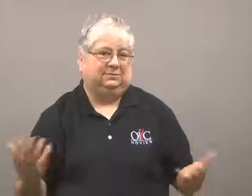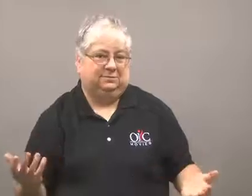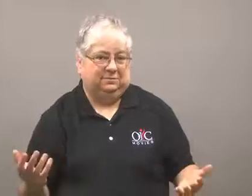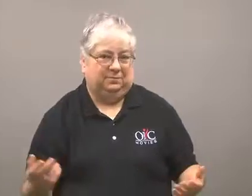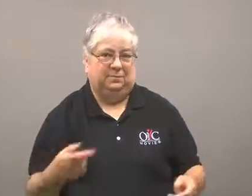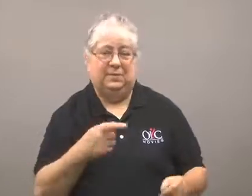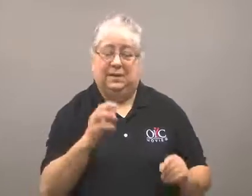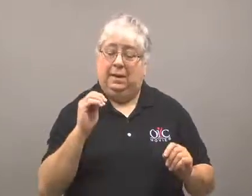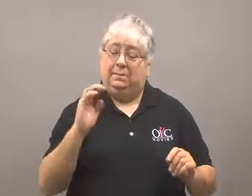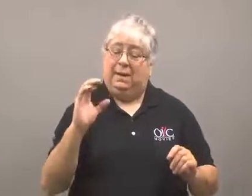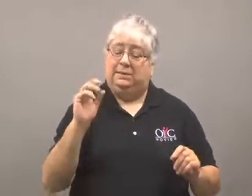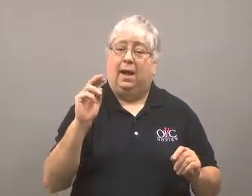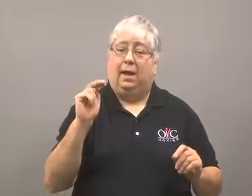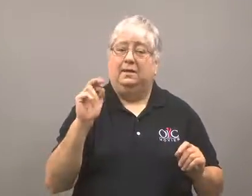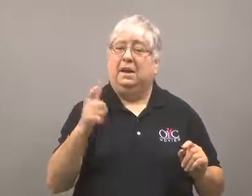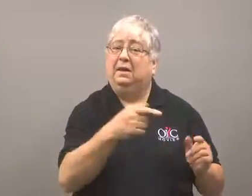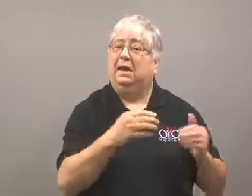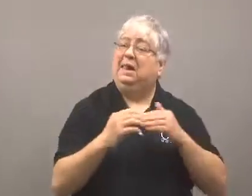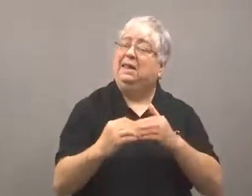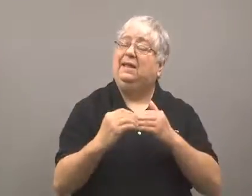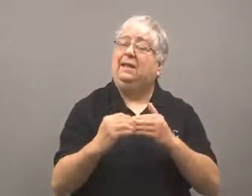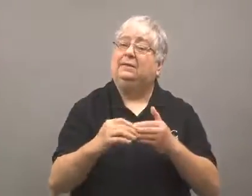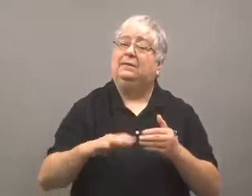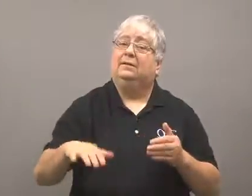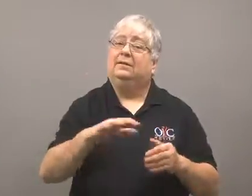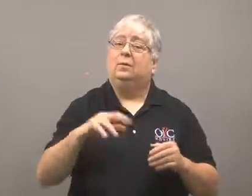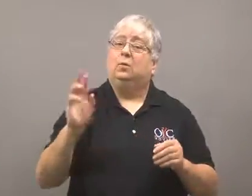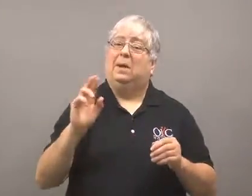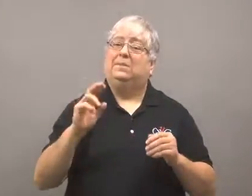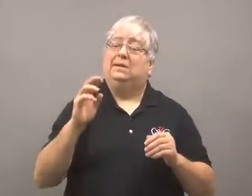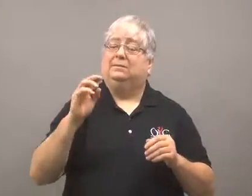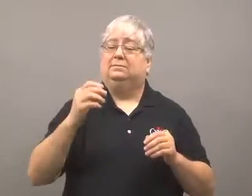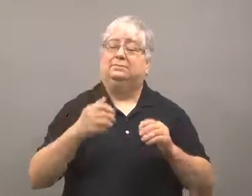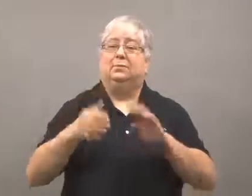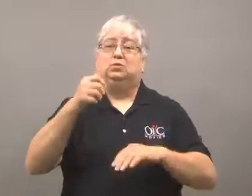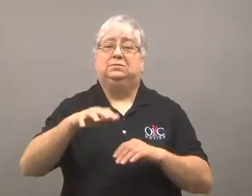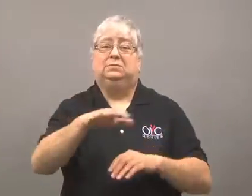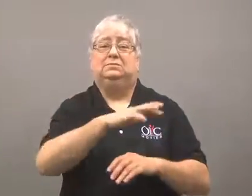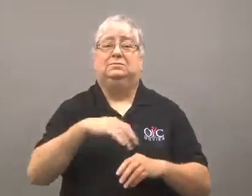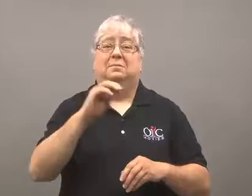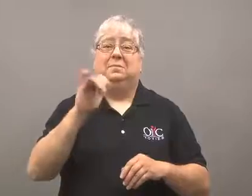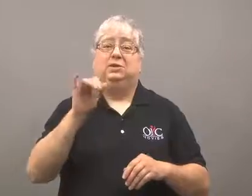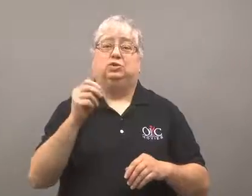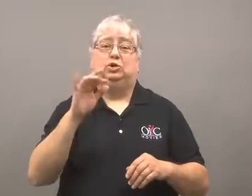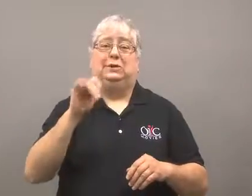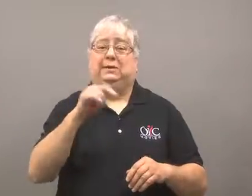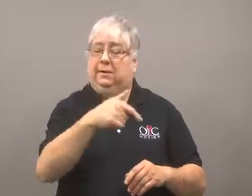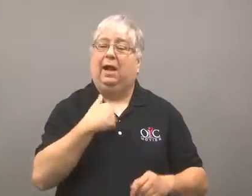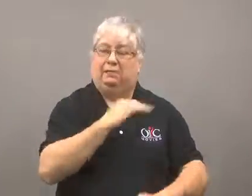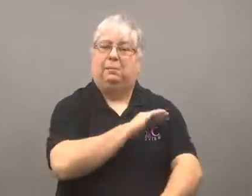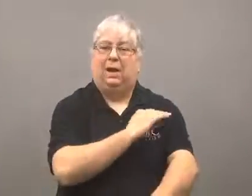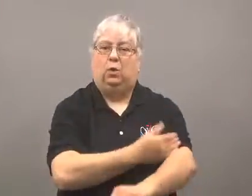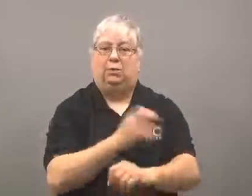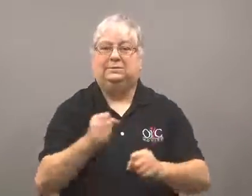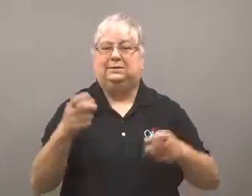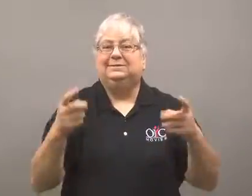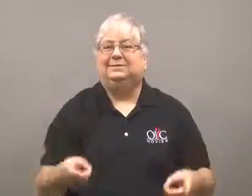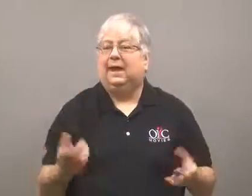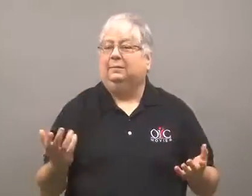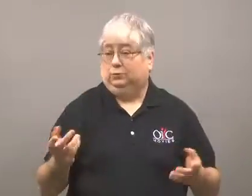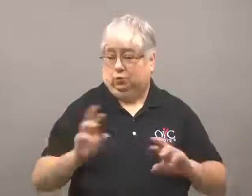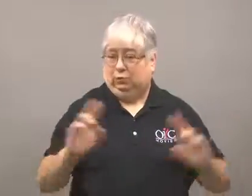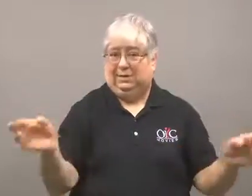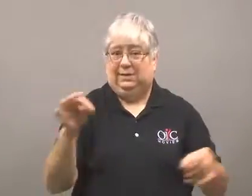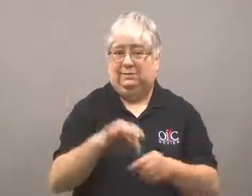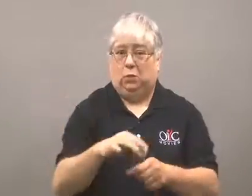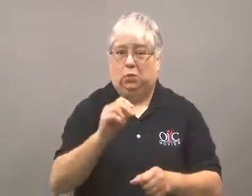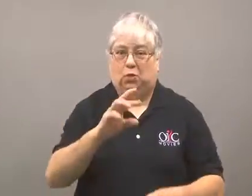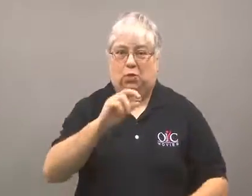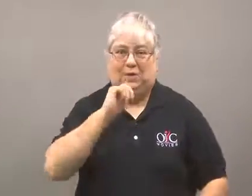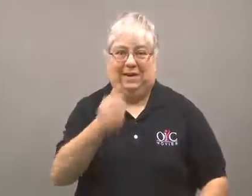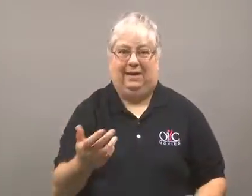McConnell, as the majority leader, has the power to decide when to call a vote.